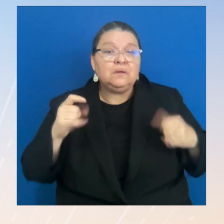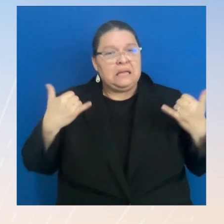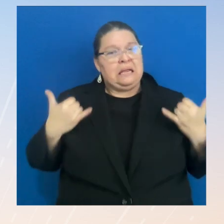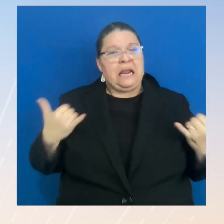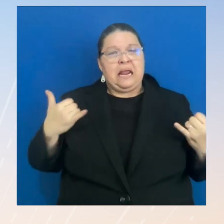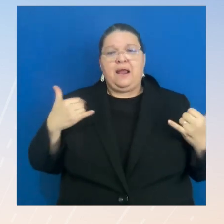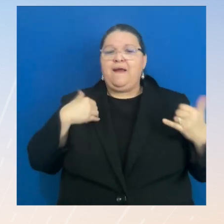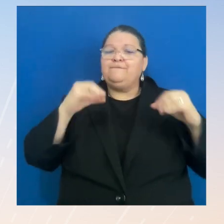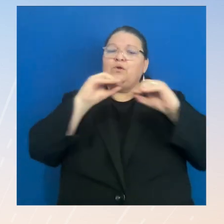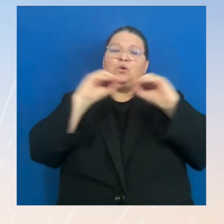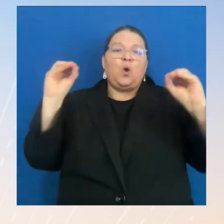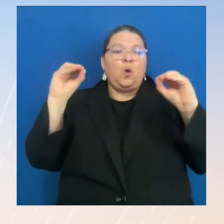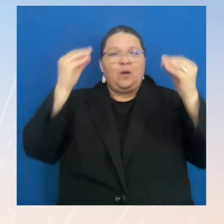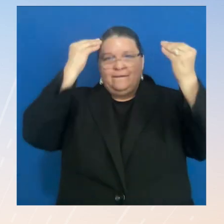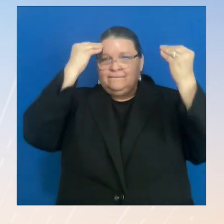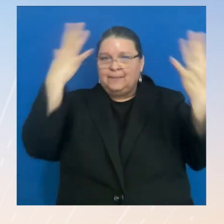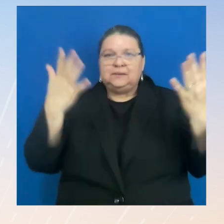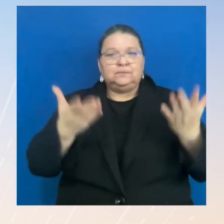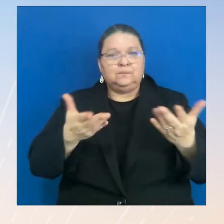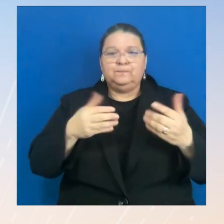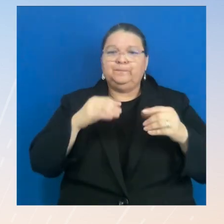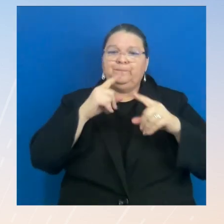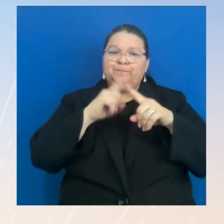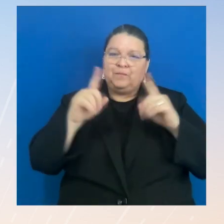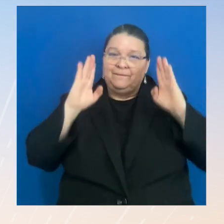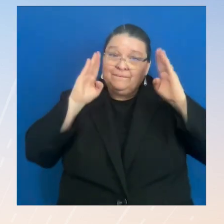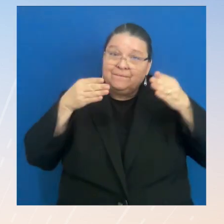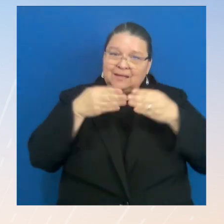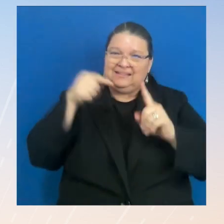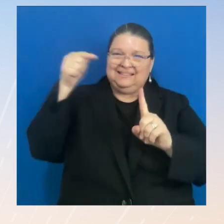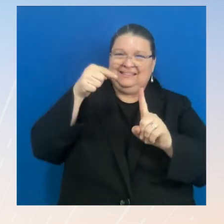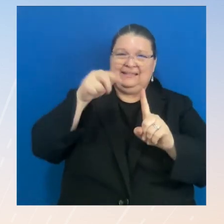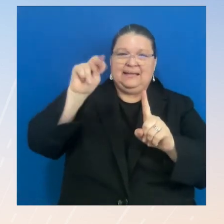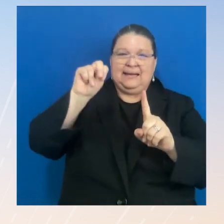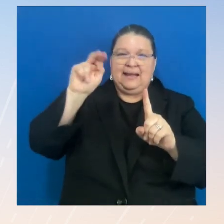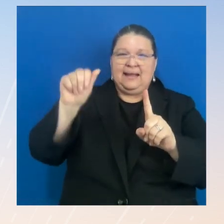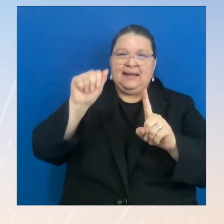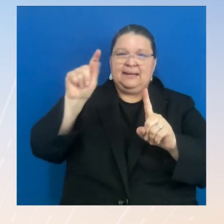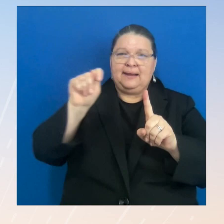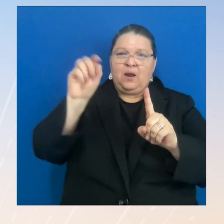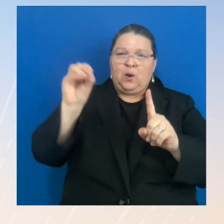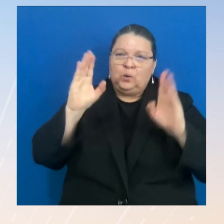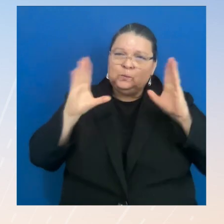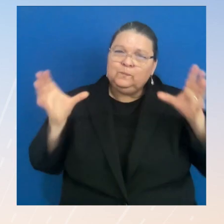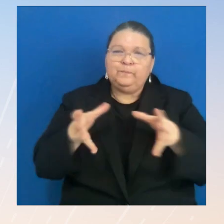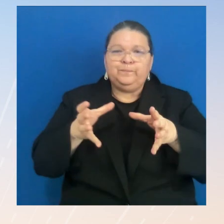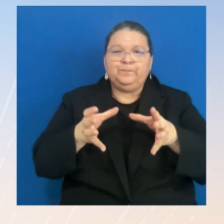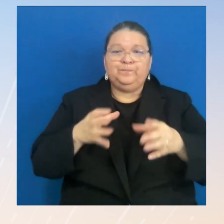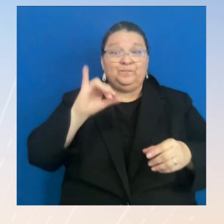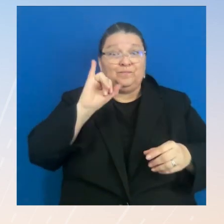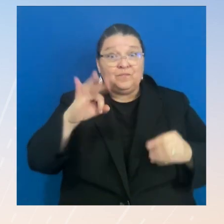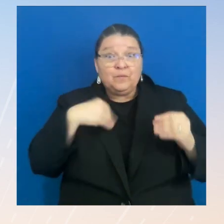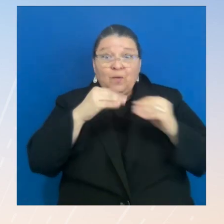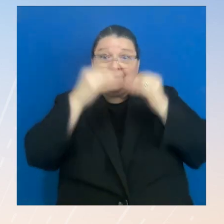is to meet with NATO partners in Brussels. If there are additional steps, we'll share all those details with all of you. The Press: And on President Zelenskyy's address tomorrow,